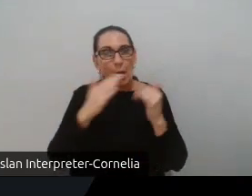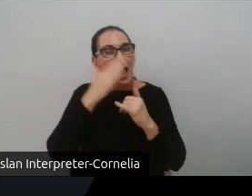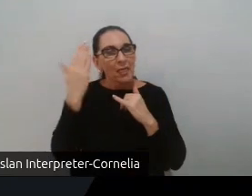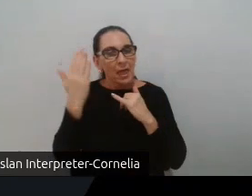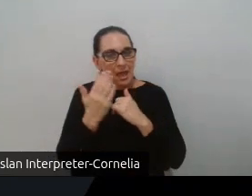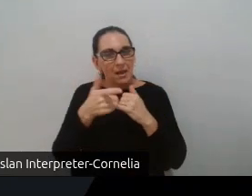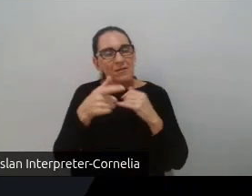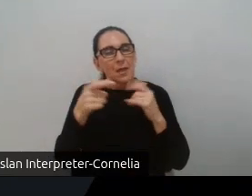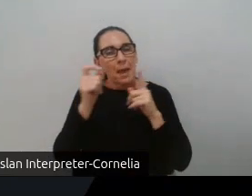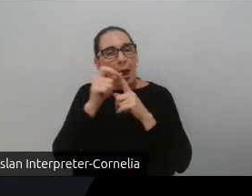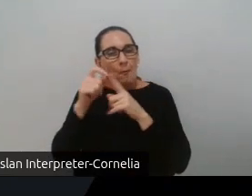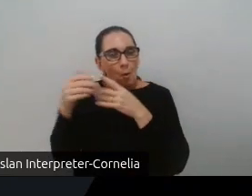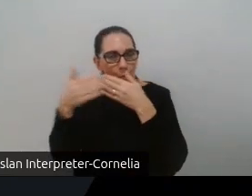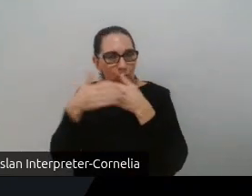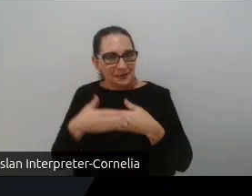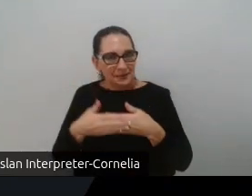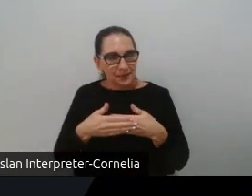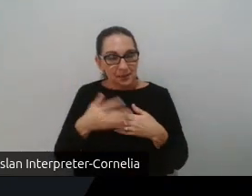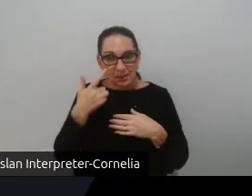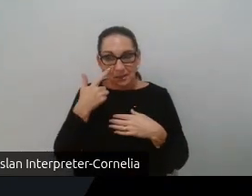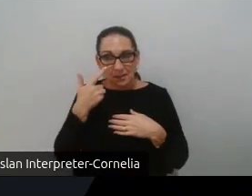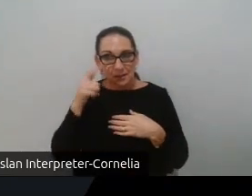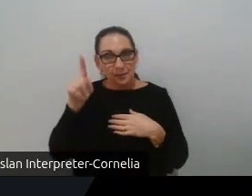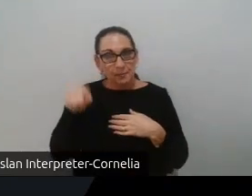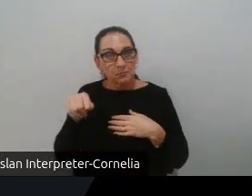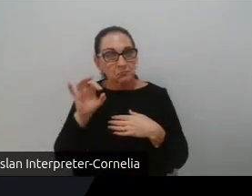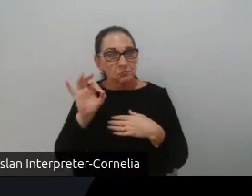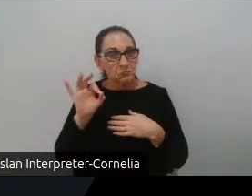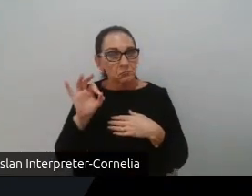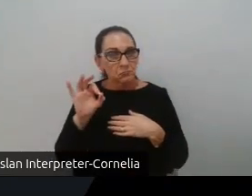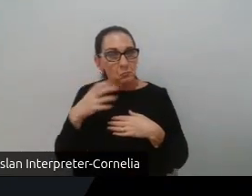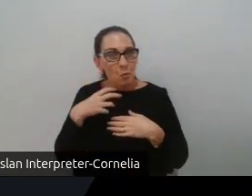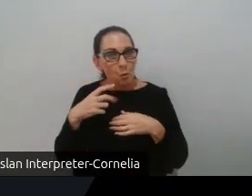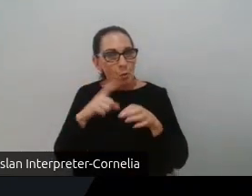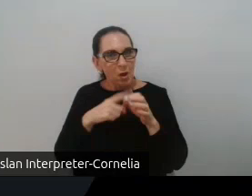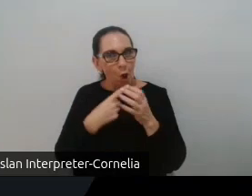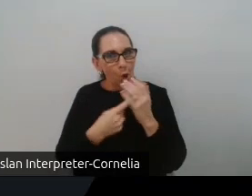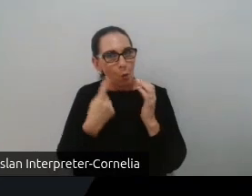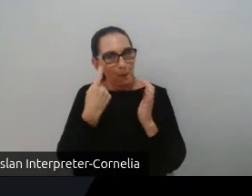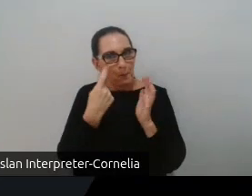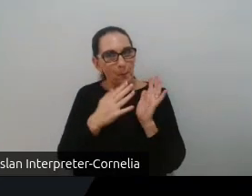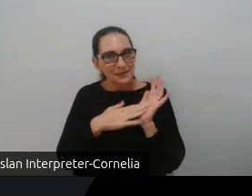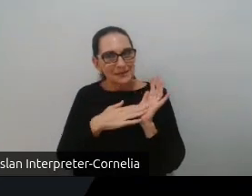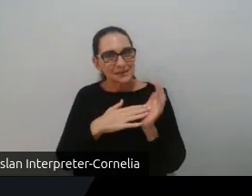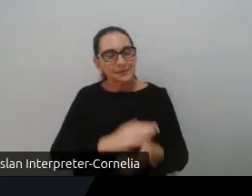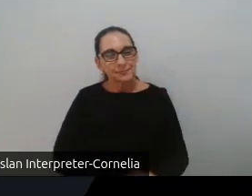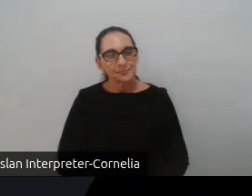today. I'll just check if we have any more questions because we've got about one minute left.